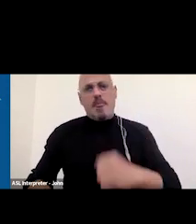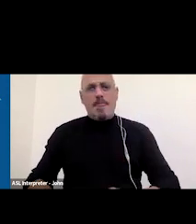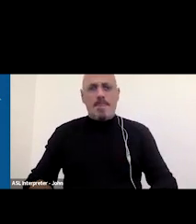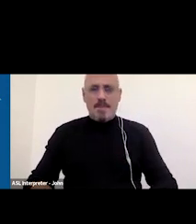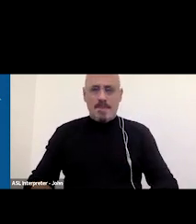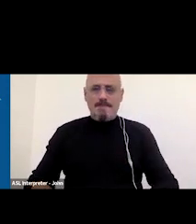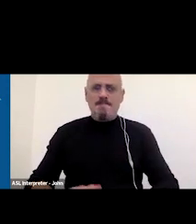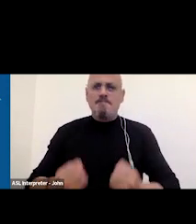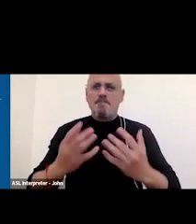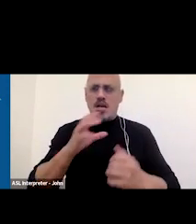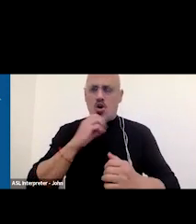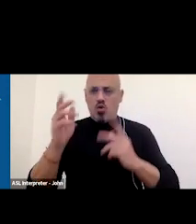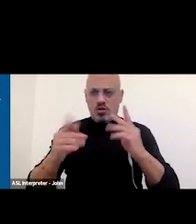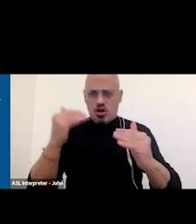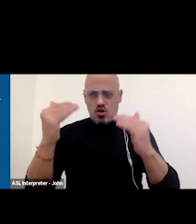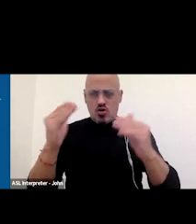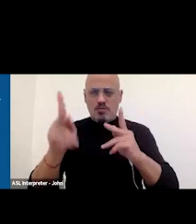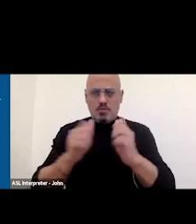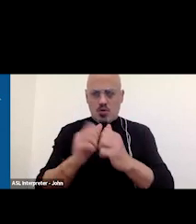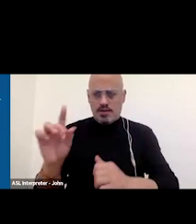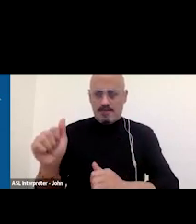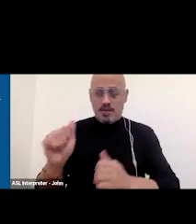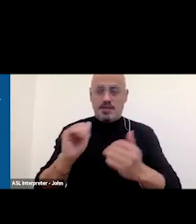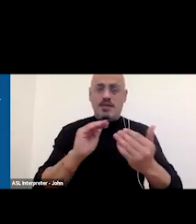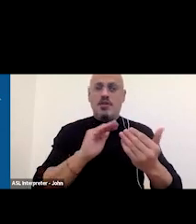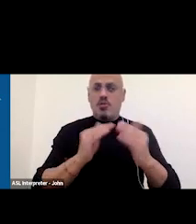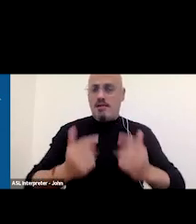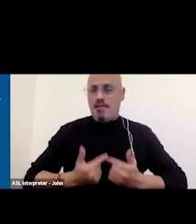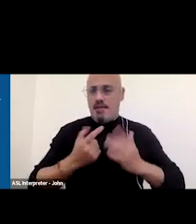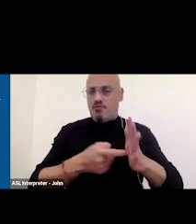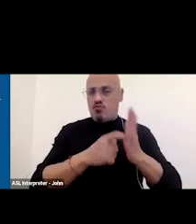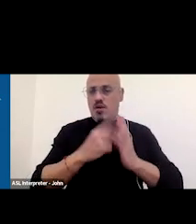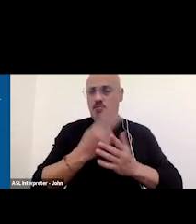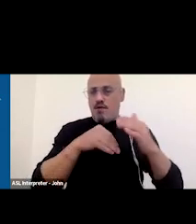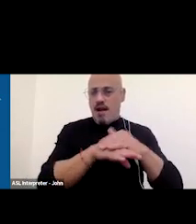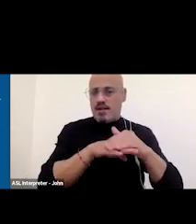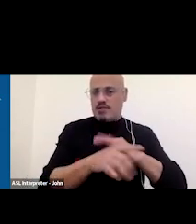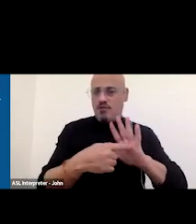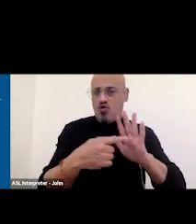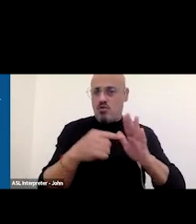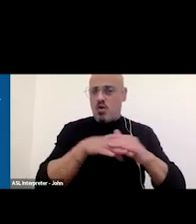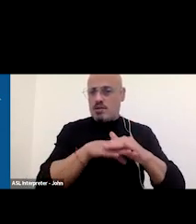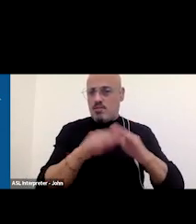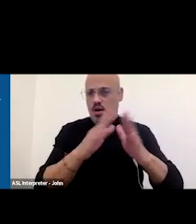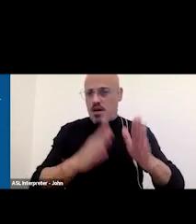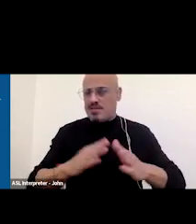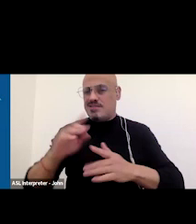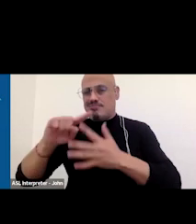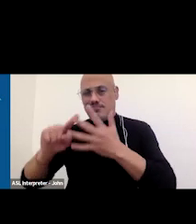For many older adults and people with disabilities, community living requires both access to affordable, accessible housing and a range of community services,